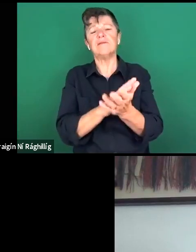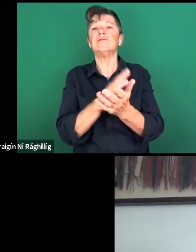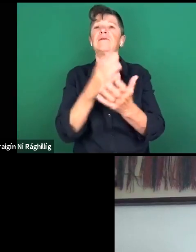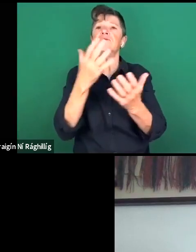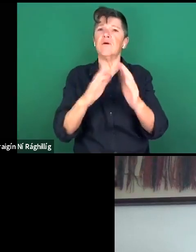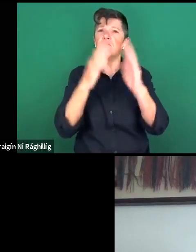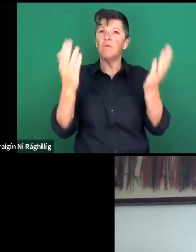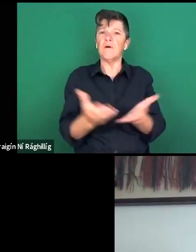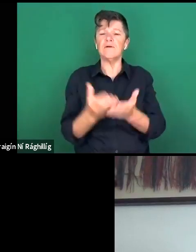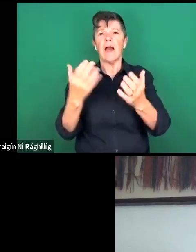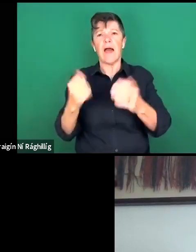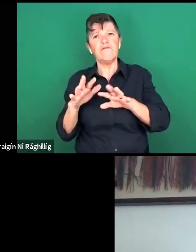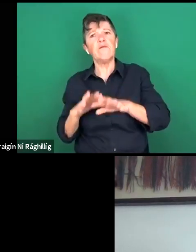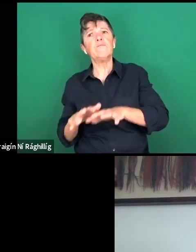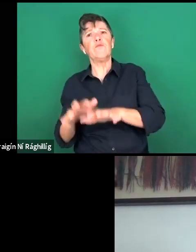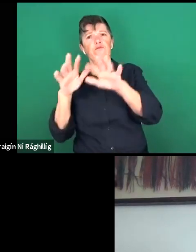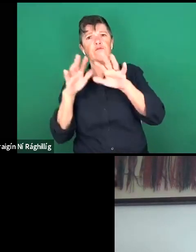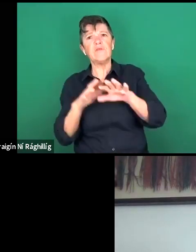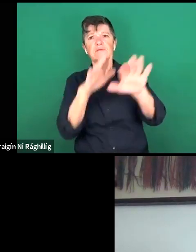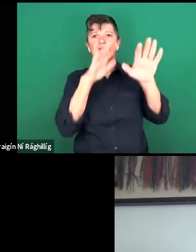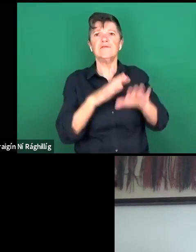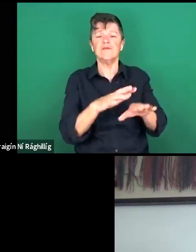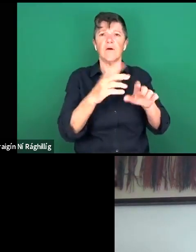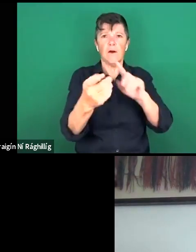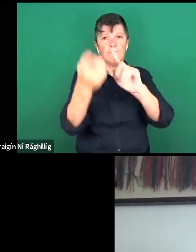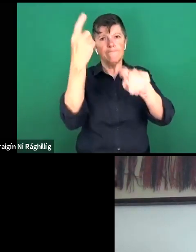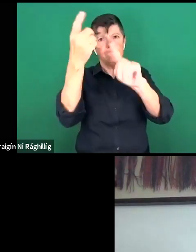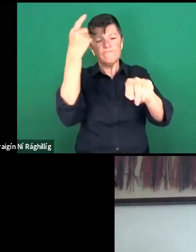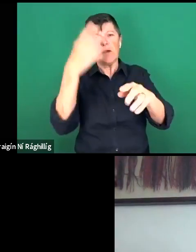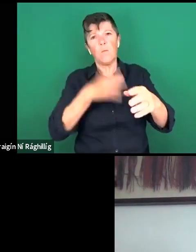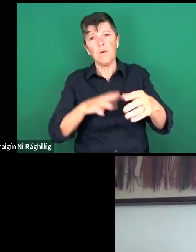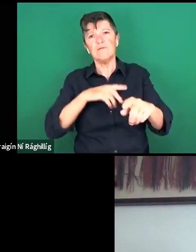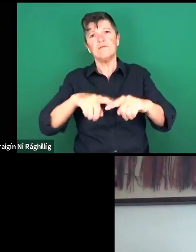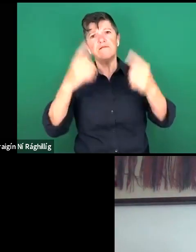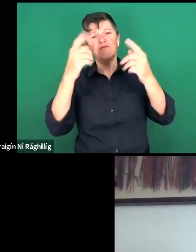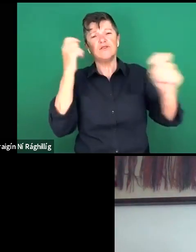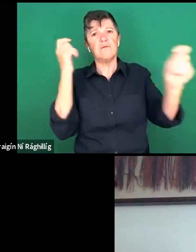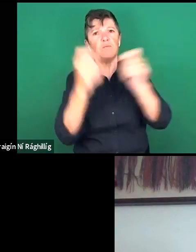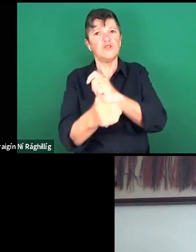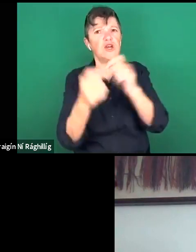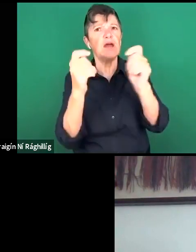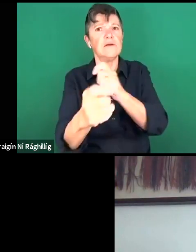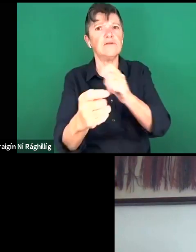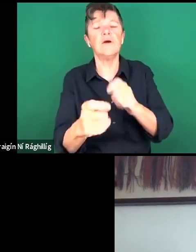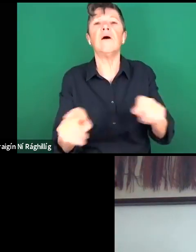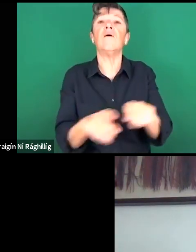colonialism we'd understand how the economic system has been produced